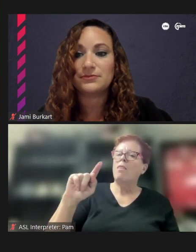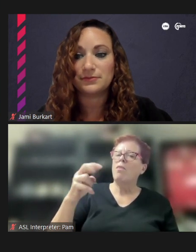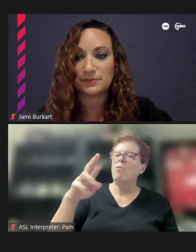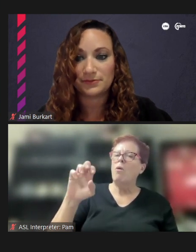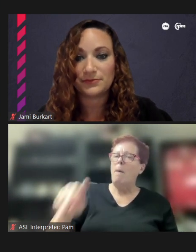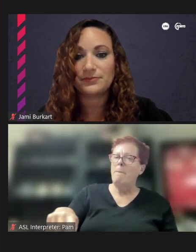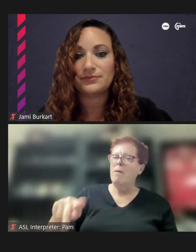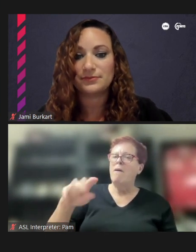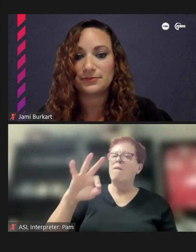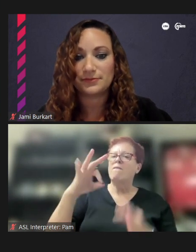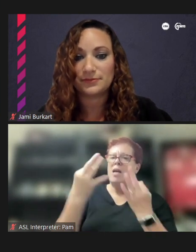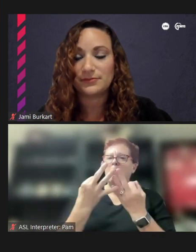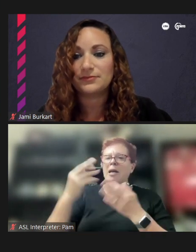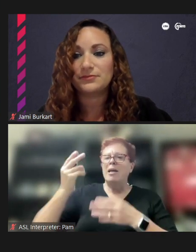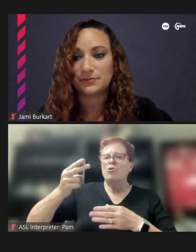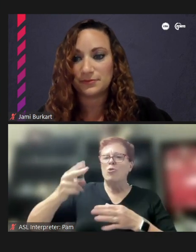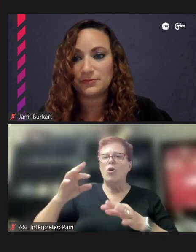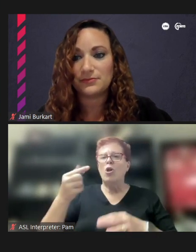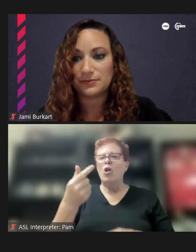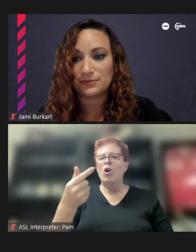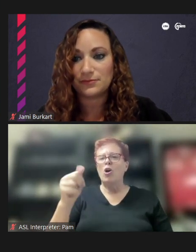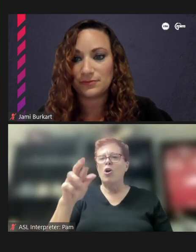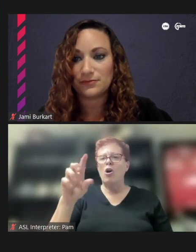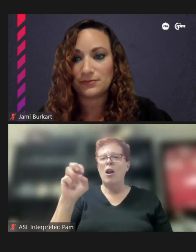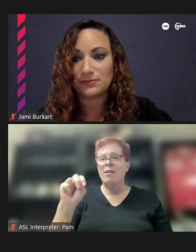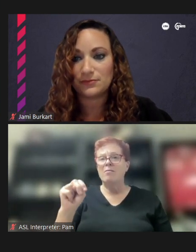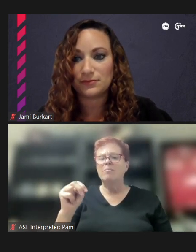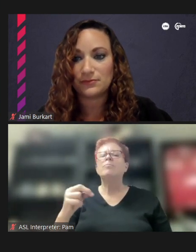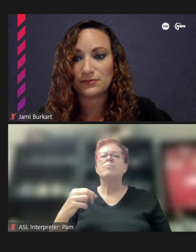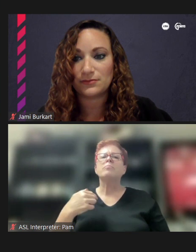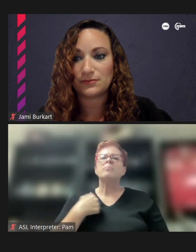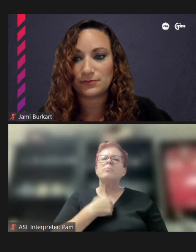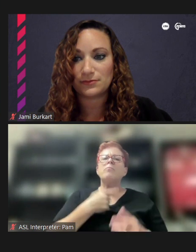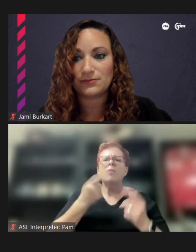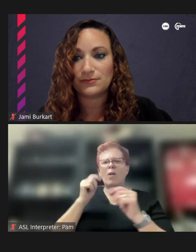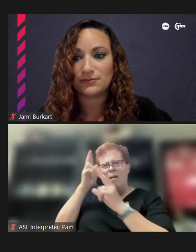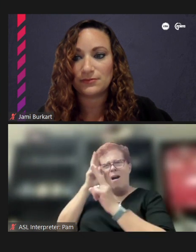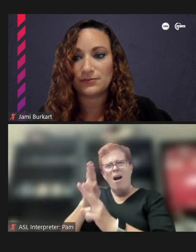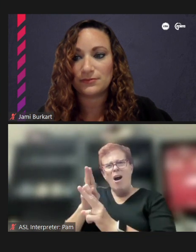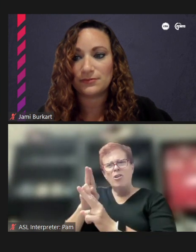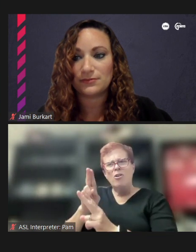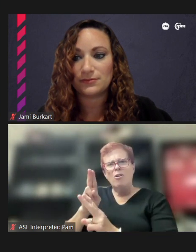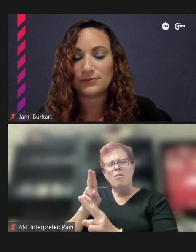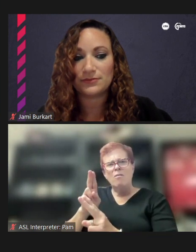a few blocks south of this station, and I think we really try to kind of honor black families